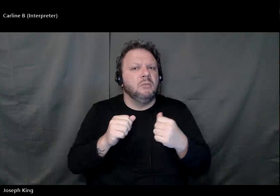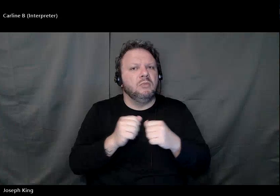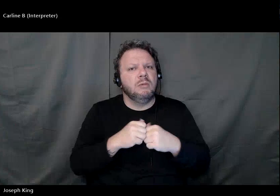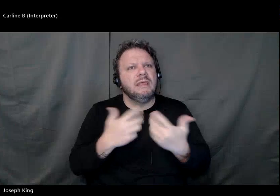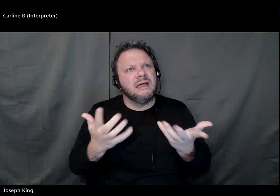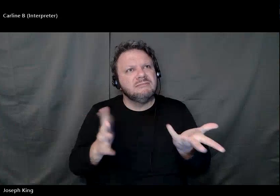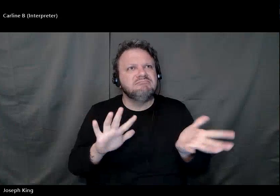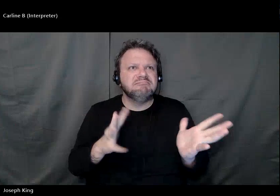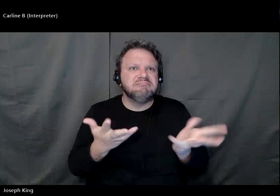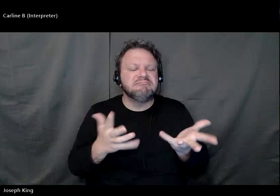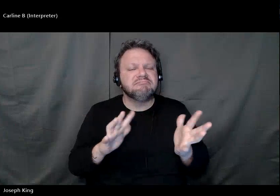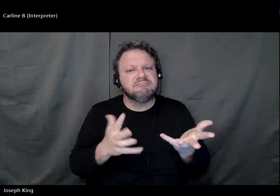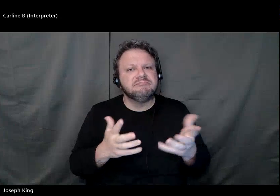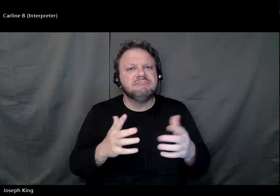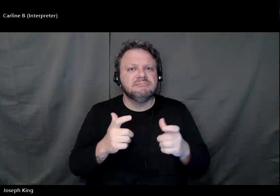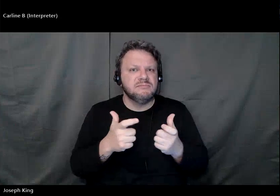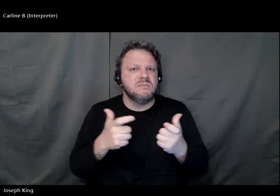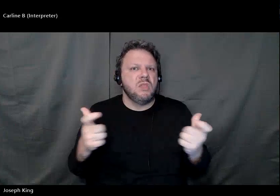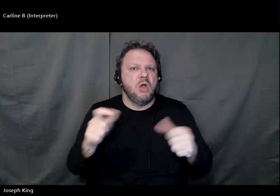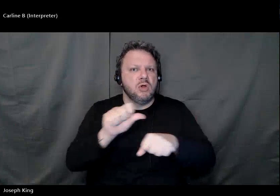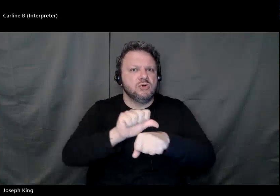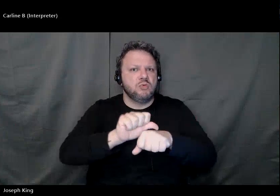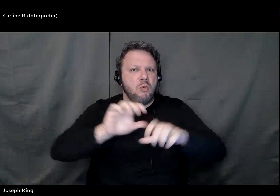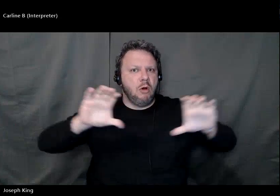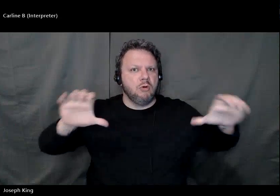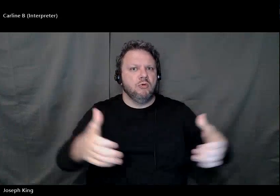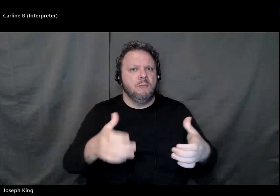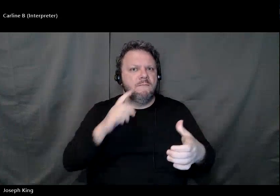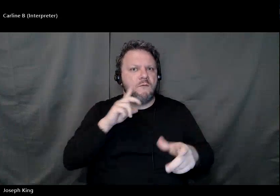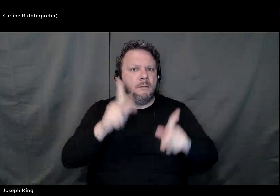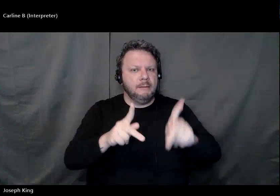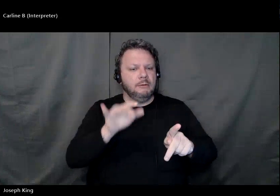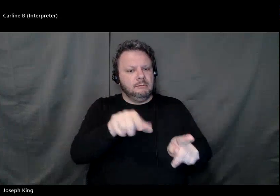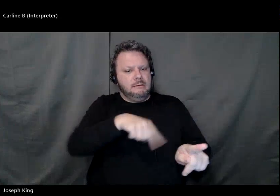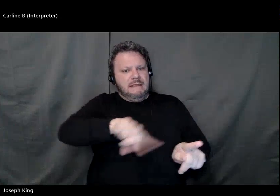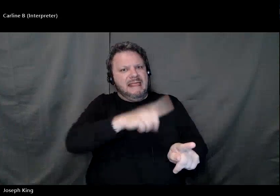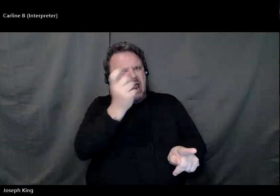A relatively large workforce of people that understand our programs and services